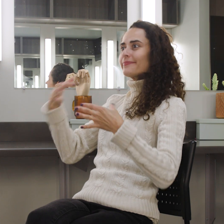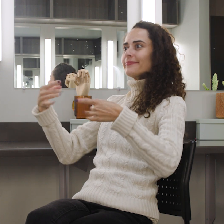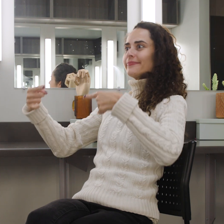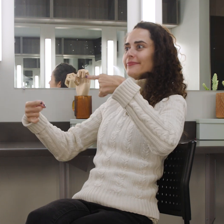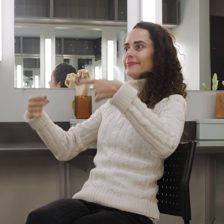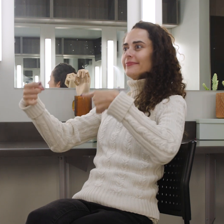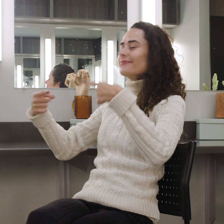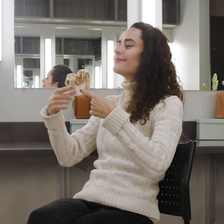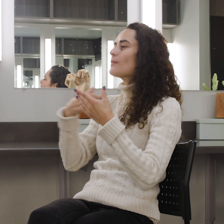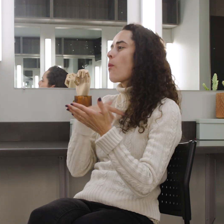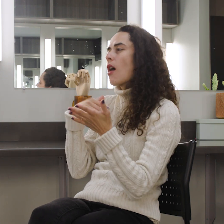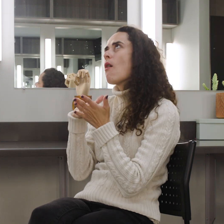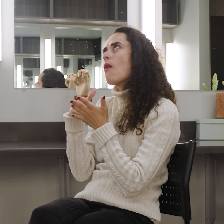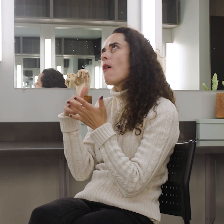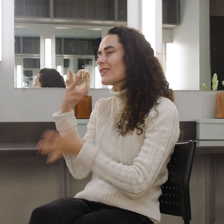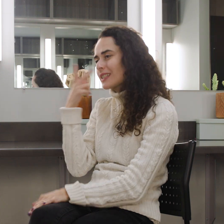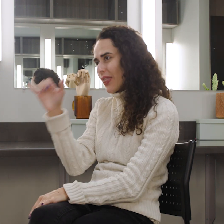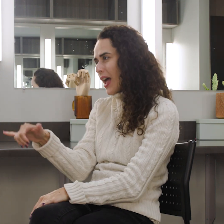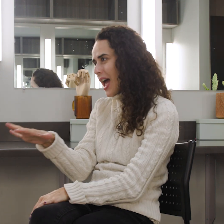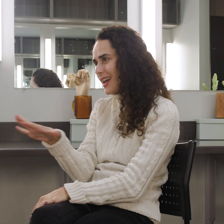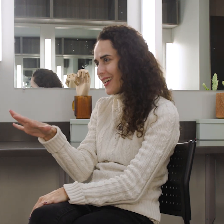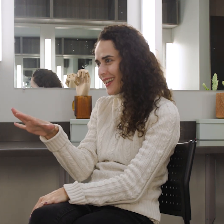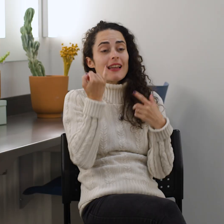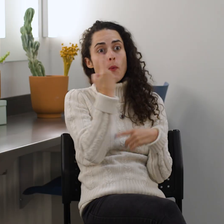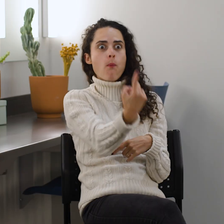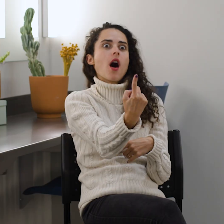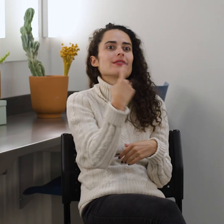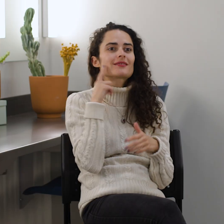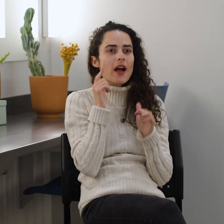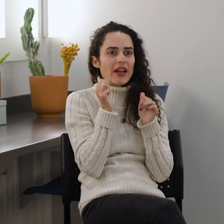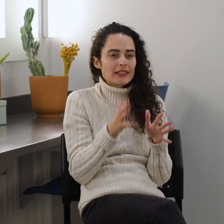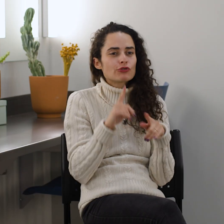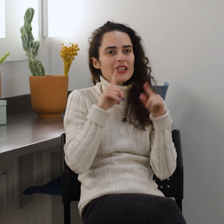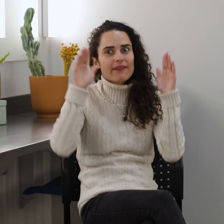Not just straight-faced signing that we often see on TV. If there’s only one Deaf actor, then the